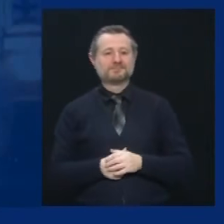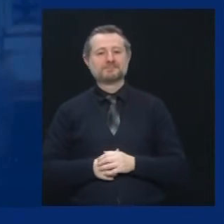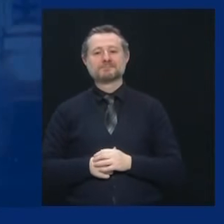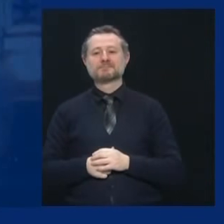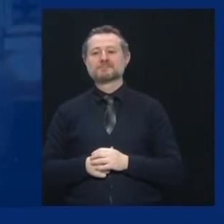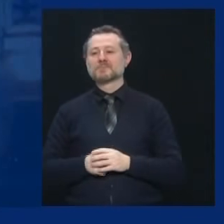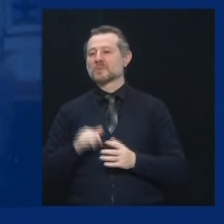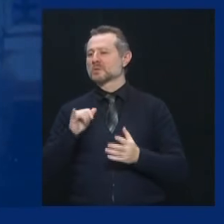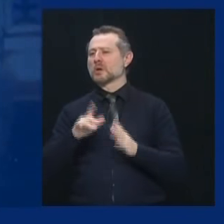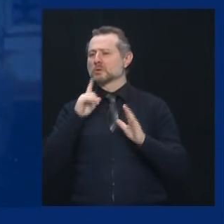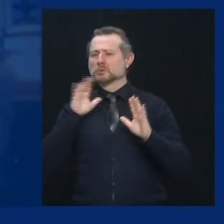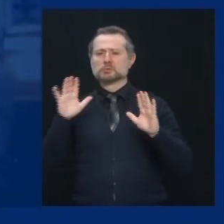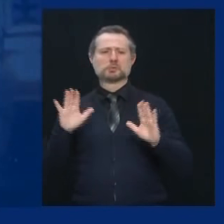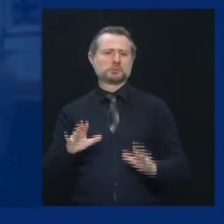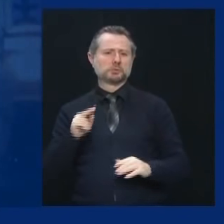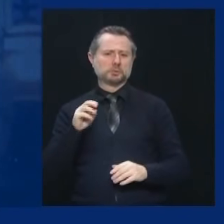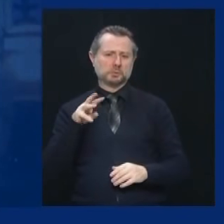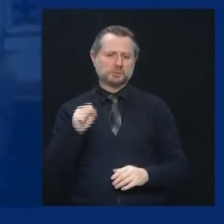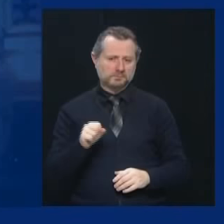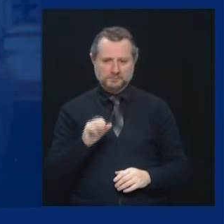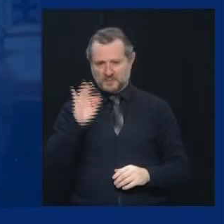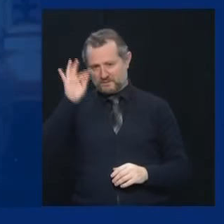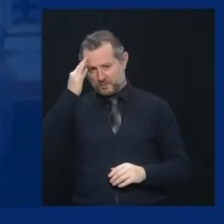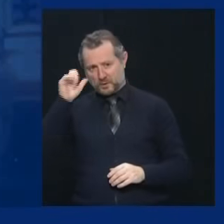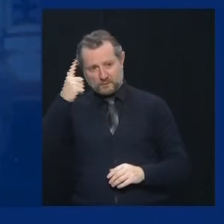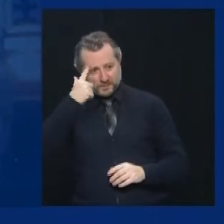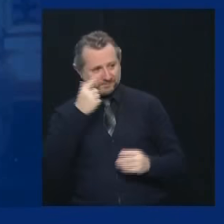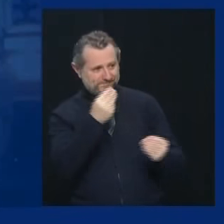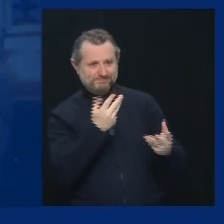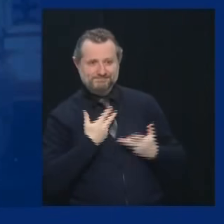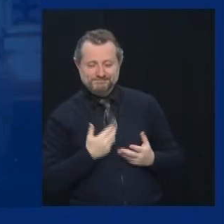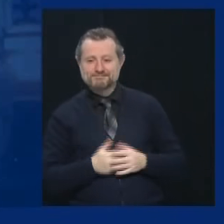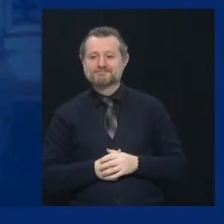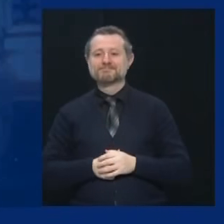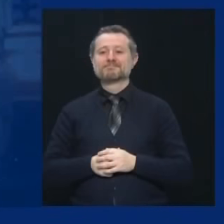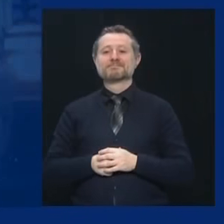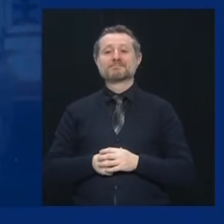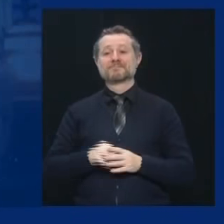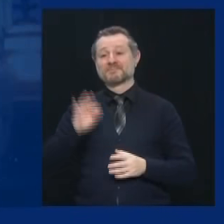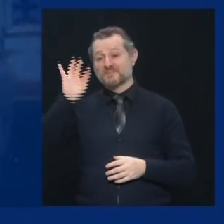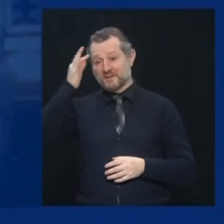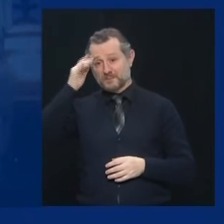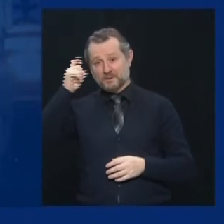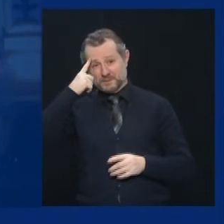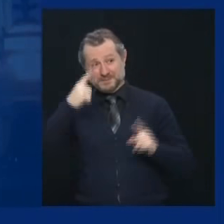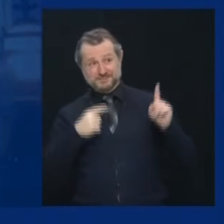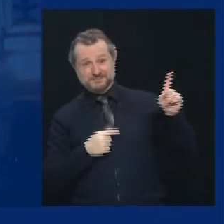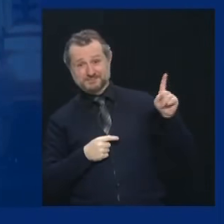VACCINE. SOME PEOPLE DON'T WANT TO RECEIVE THE VACCINE. WE'RE SEEING THAT ACROSS ALL